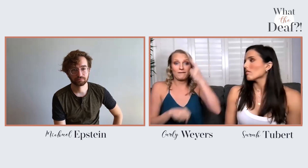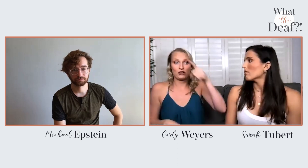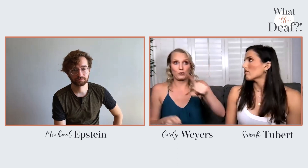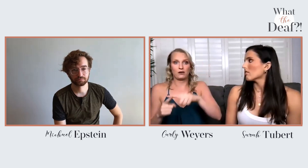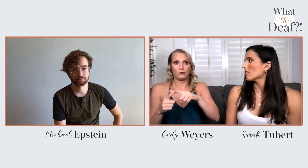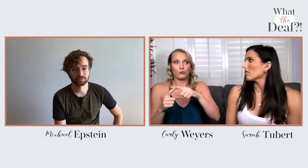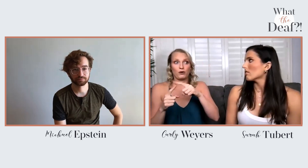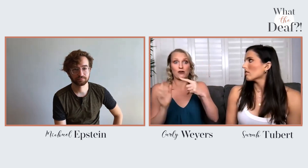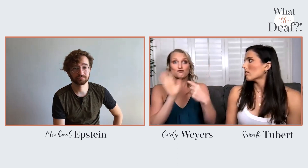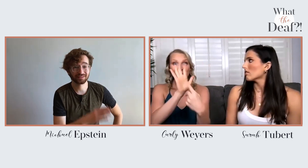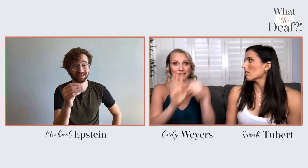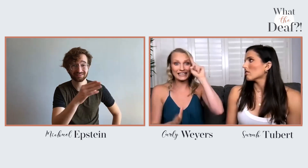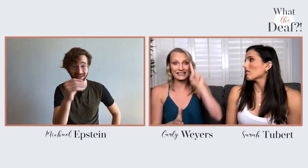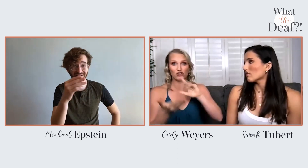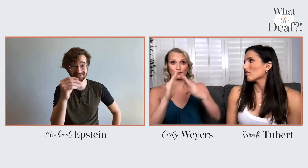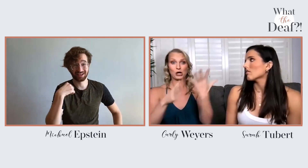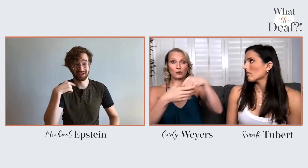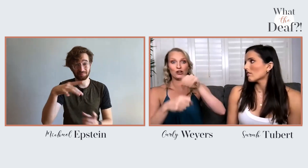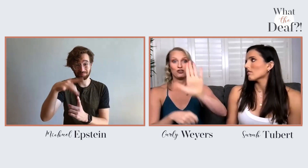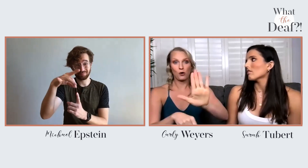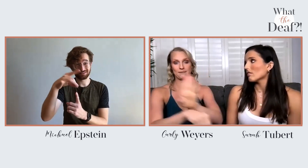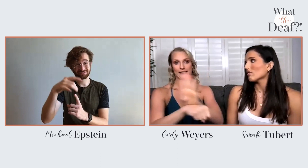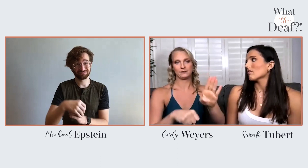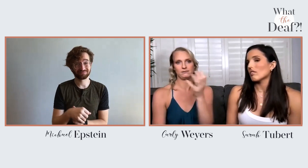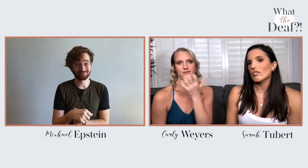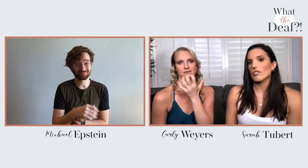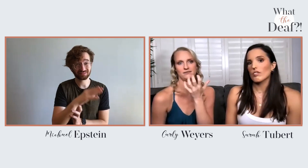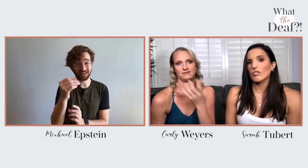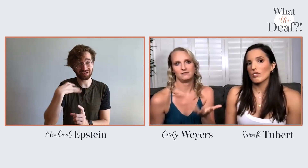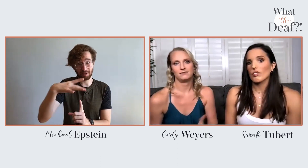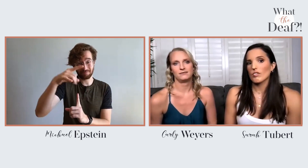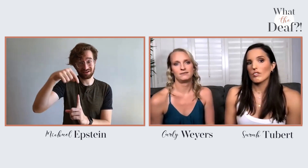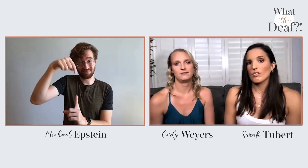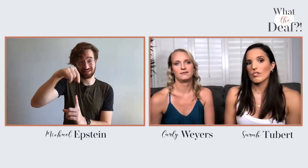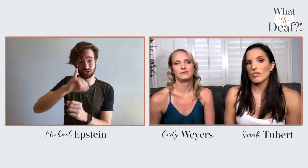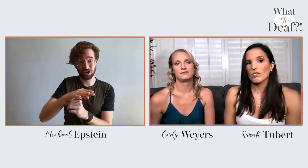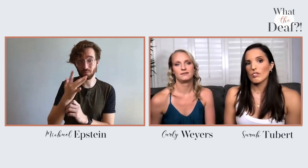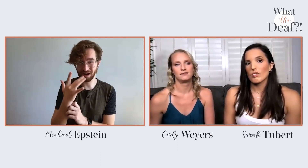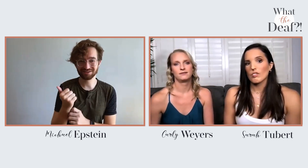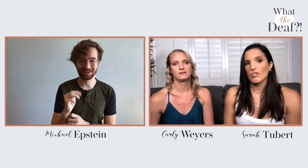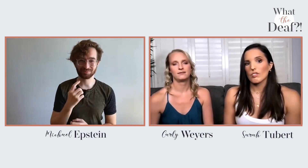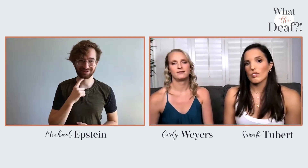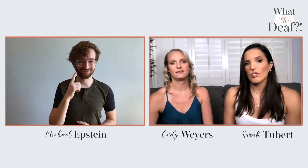to represent the Deaf community within your business. That's incredible. And part of the reason I chose this profession is because I'm deaf.